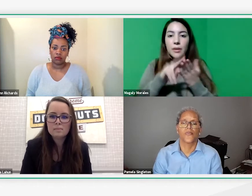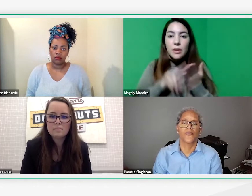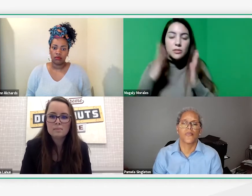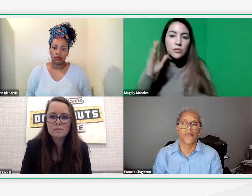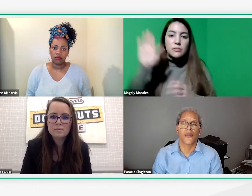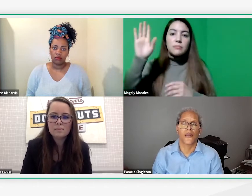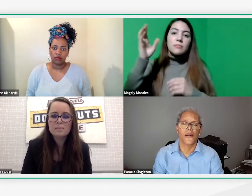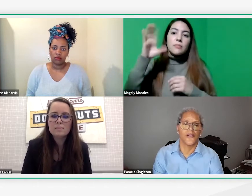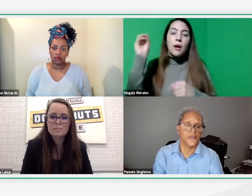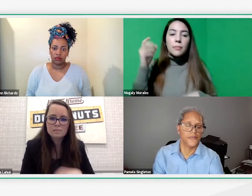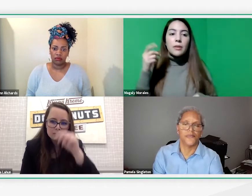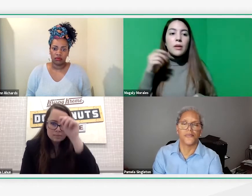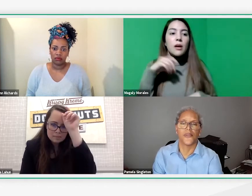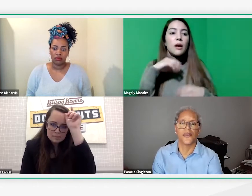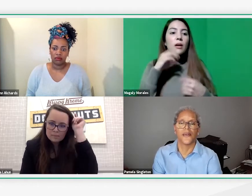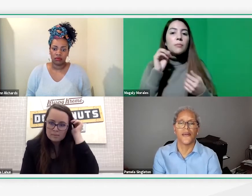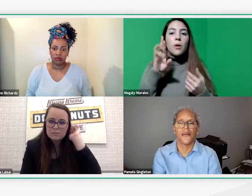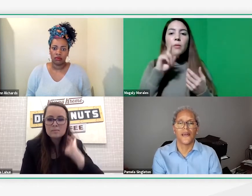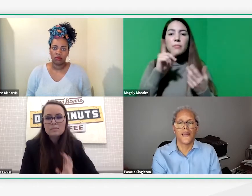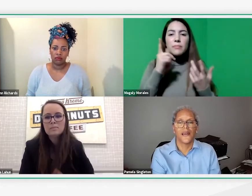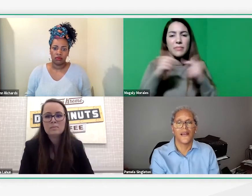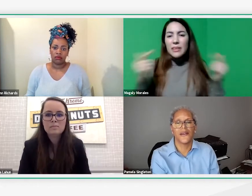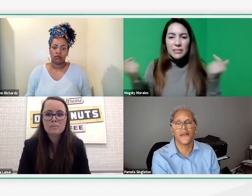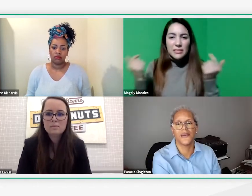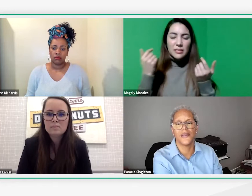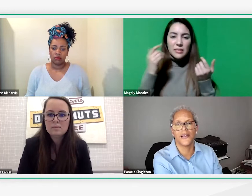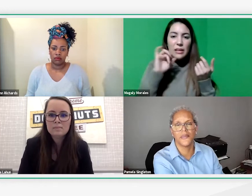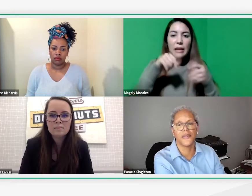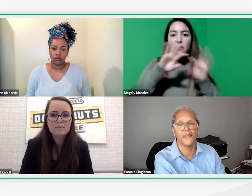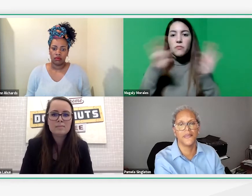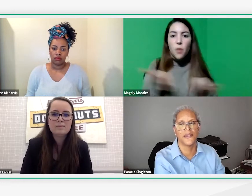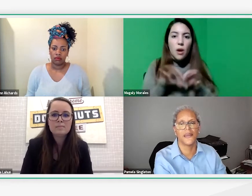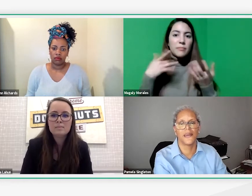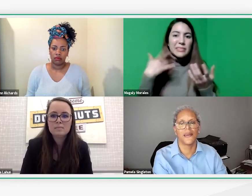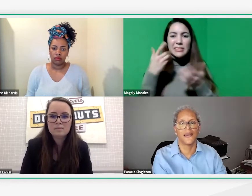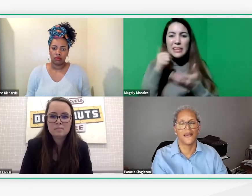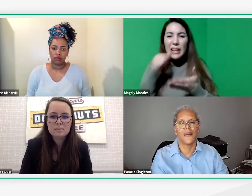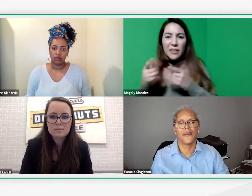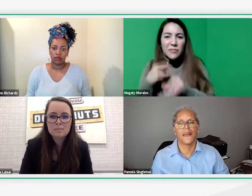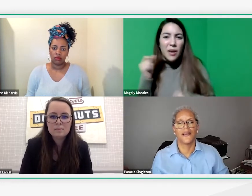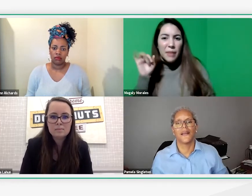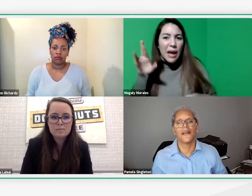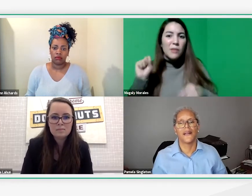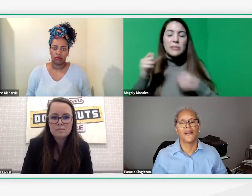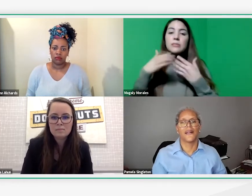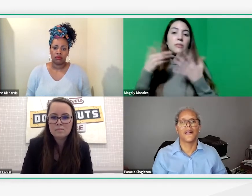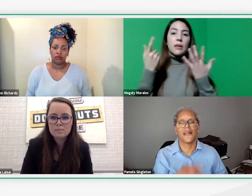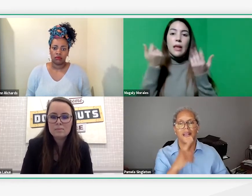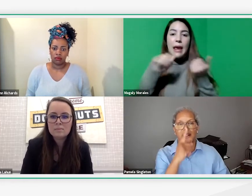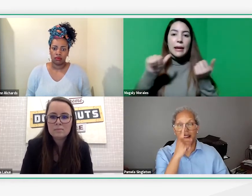because they didn't have a job. There are some people who are registered under companies. Whatever their reasons, maybe there are different types of forms.